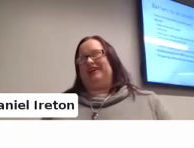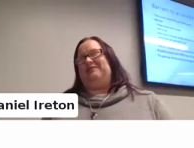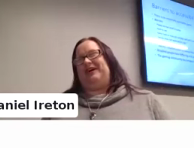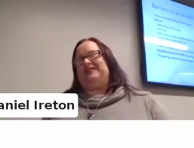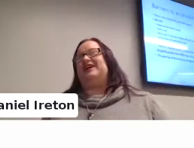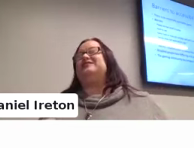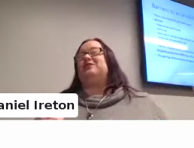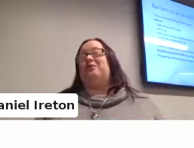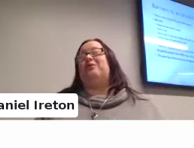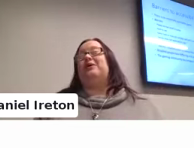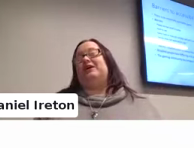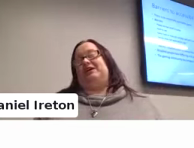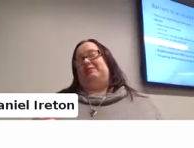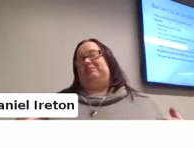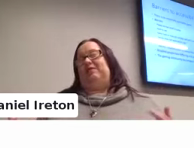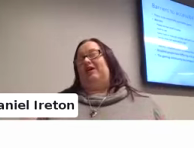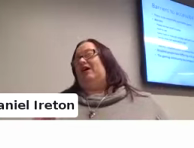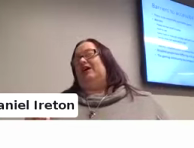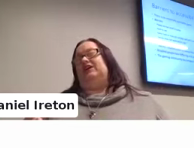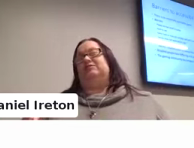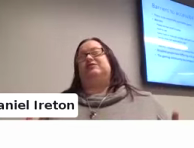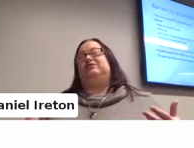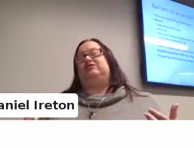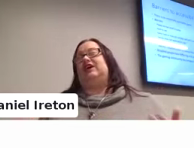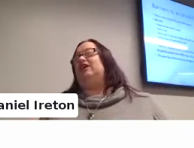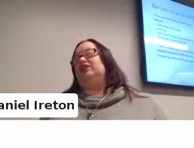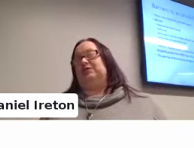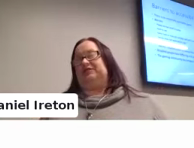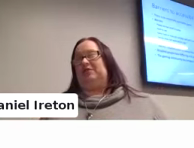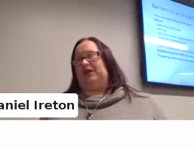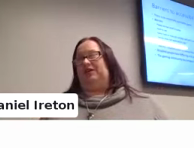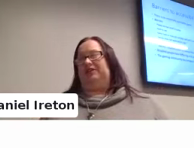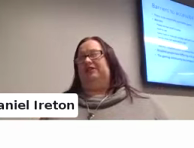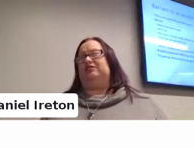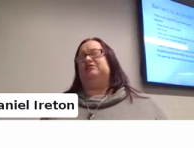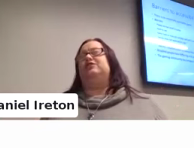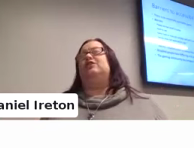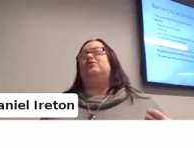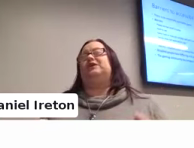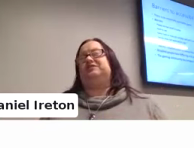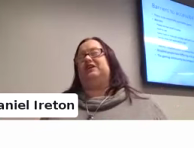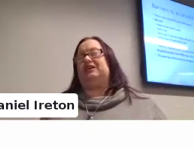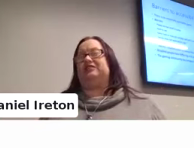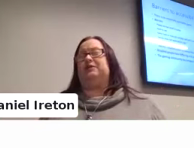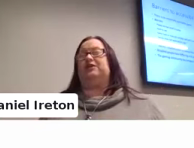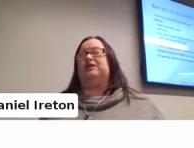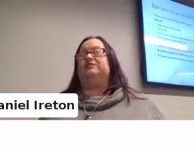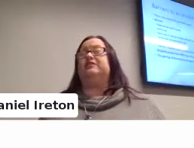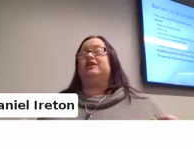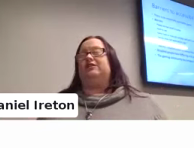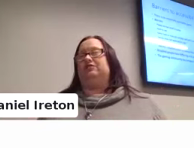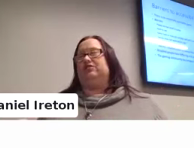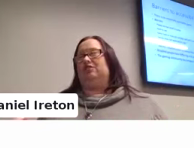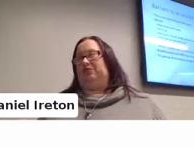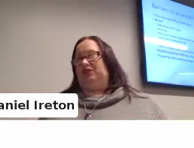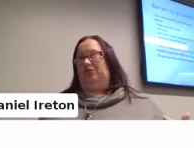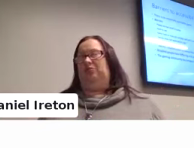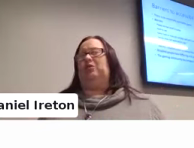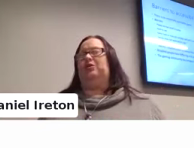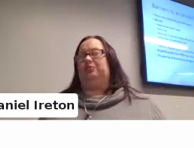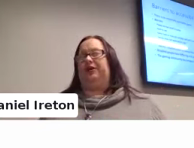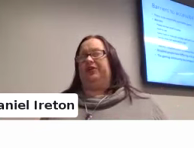However, honestly it is ugly.